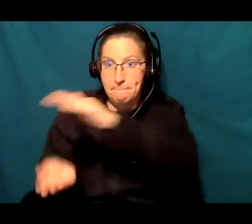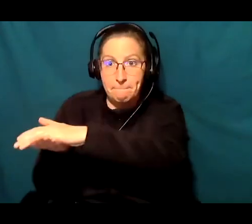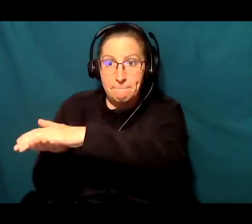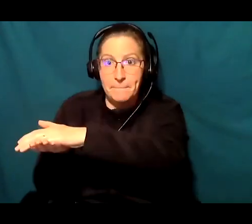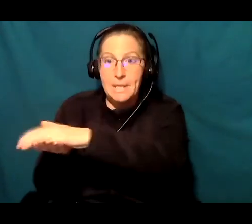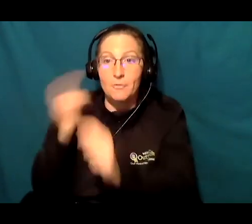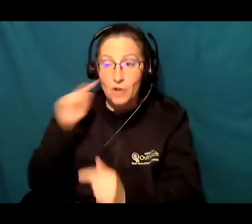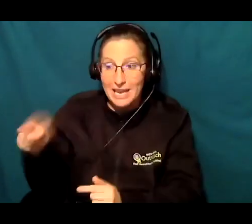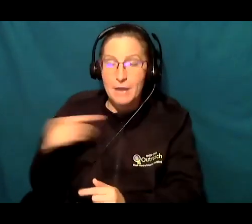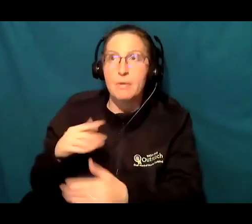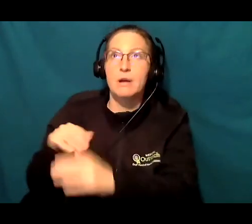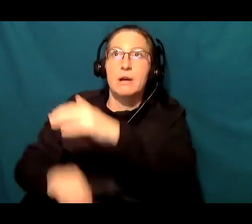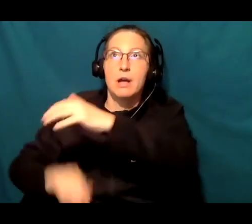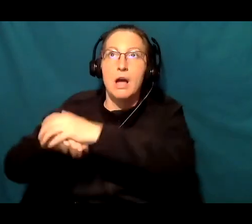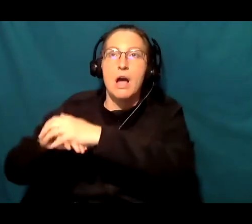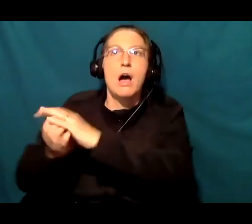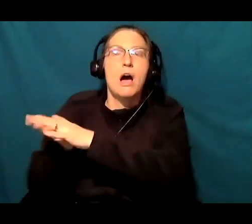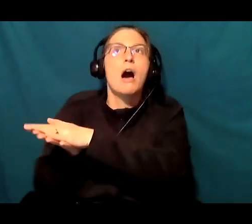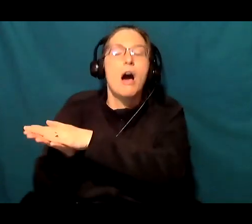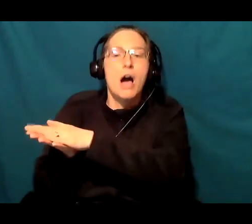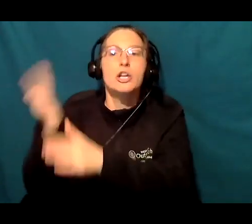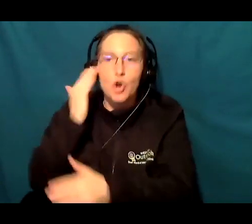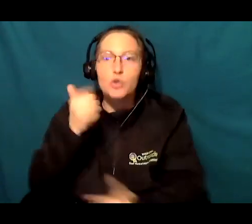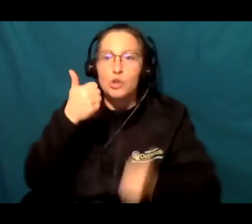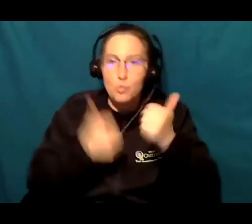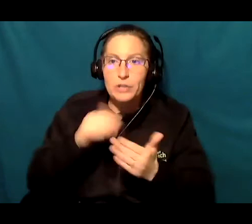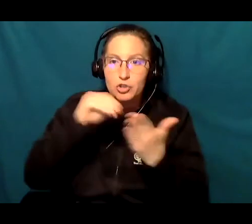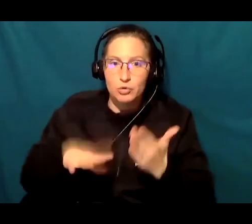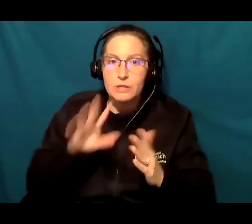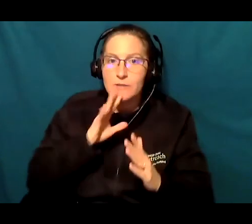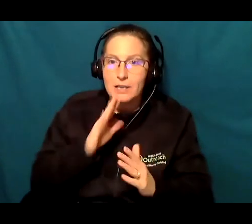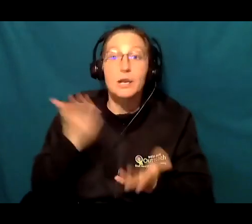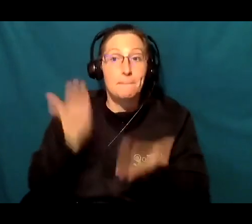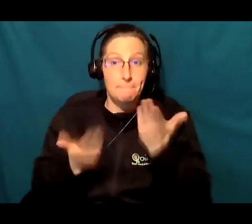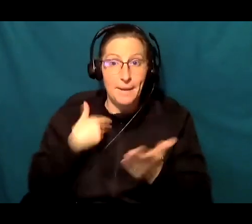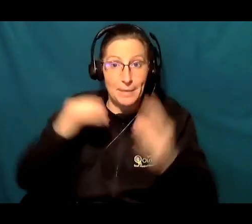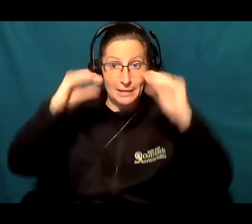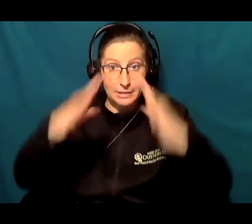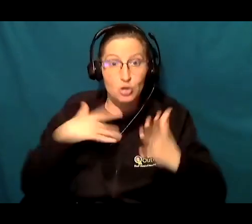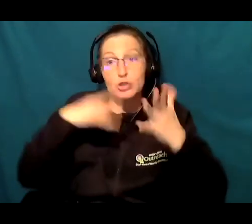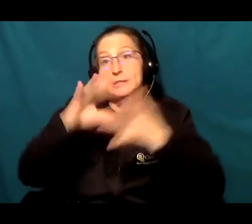when that student's talking. So the teacher might be saying in a small group.